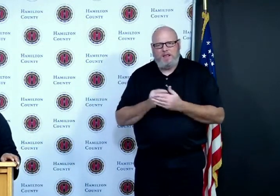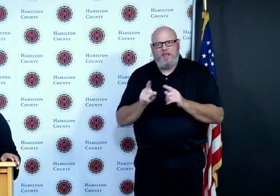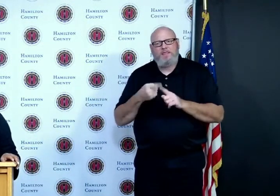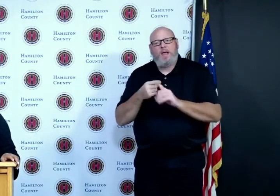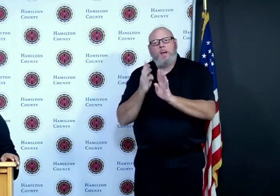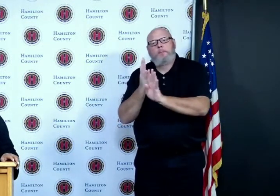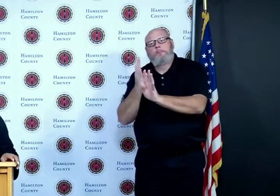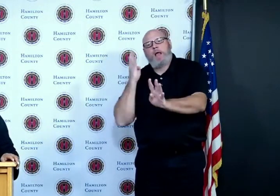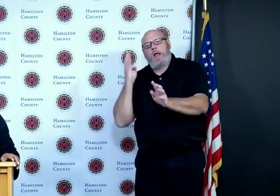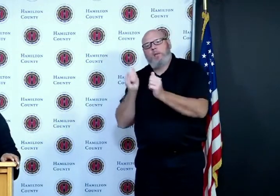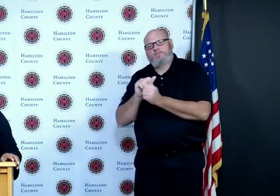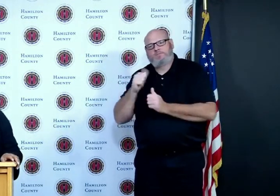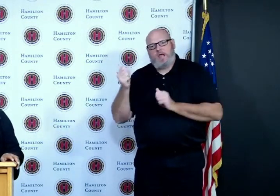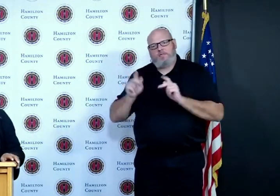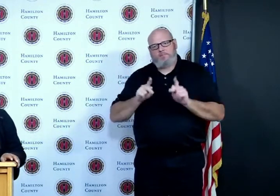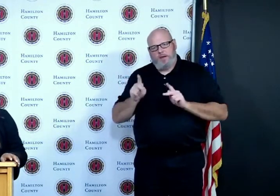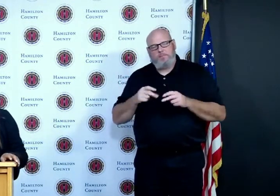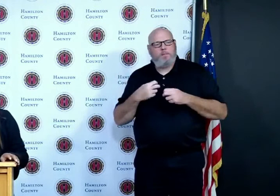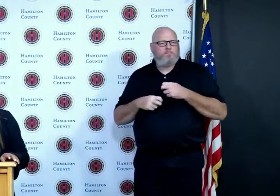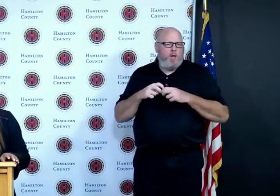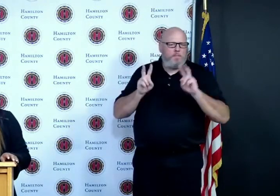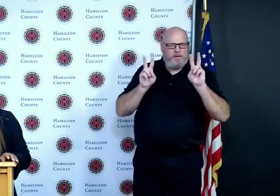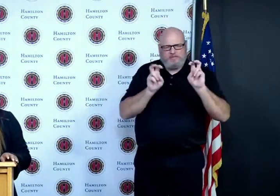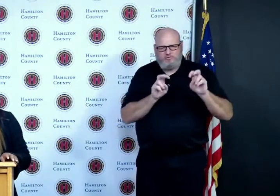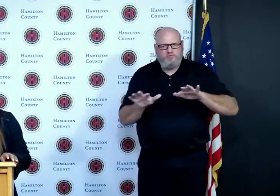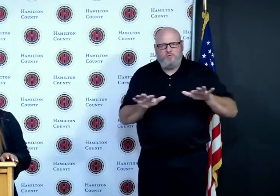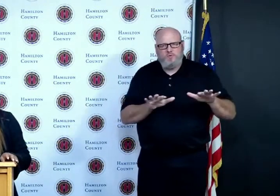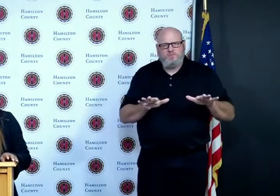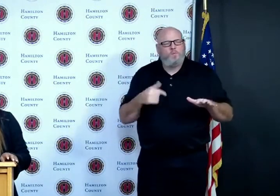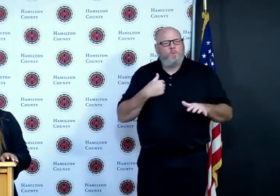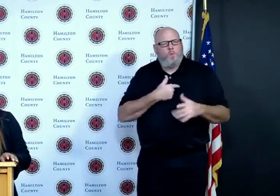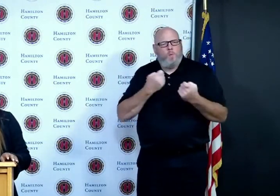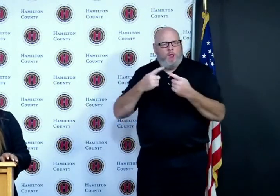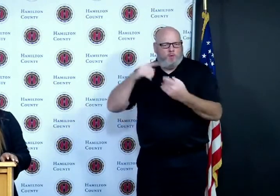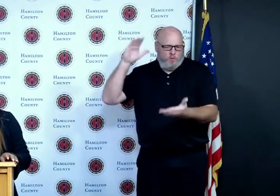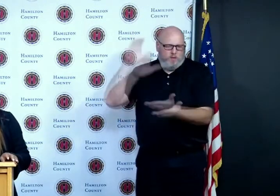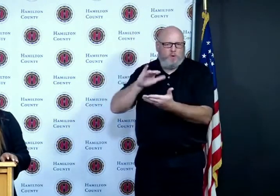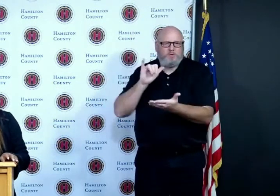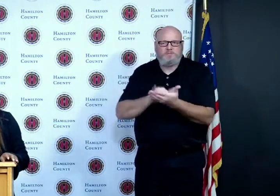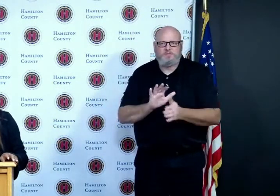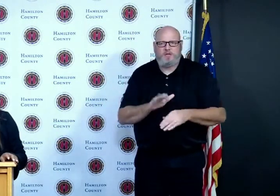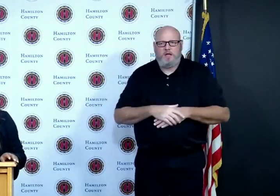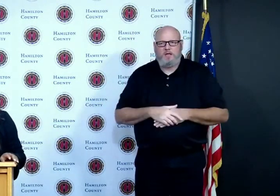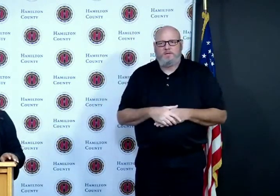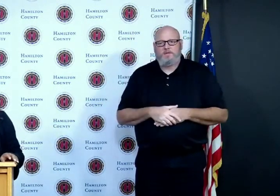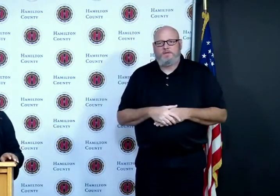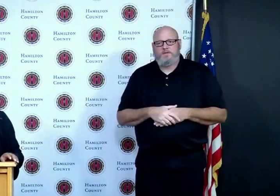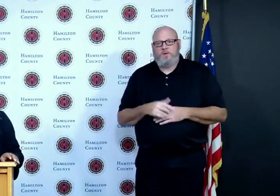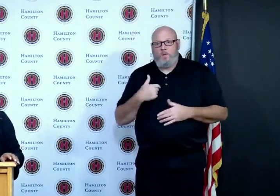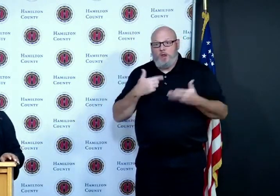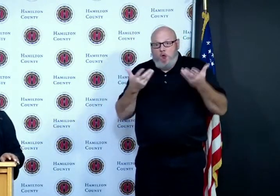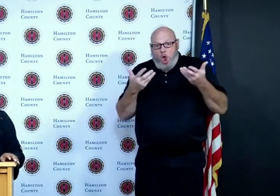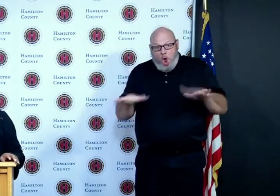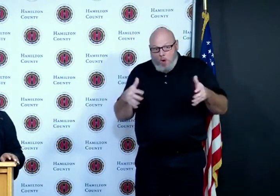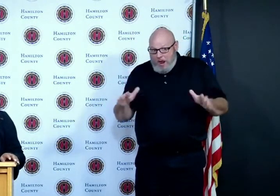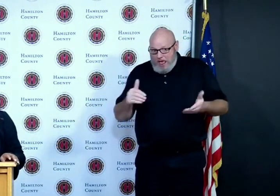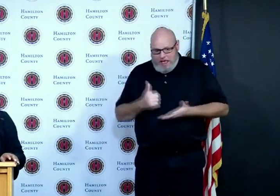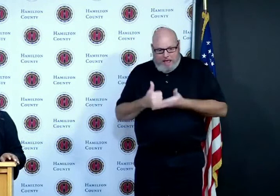have already helped three thousand families as it relates to this but we know more has to be done